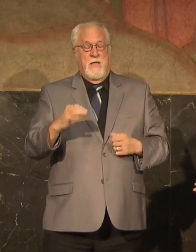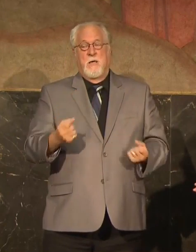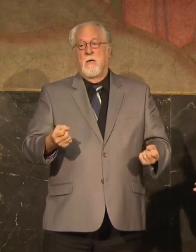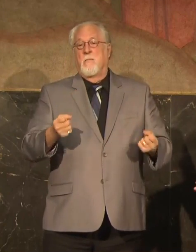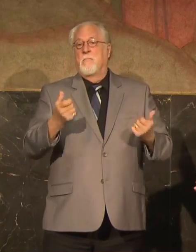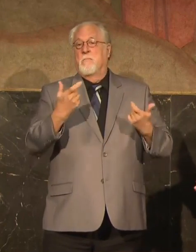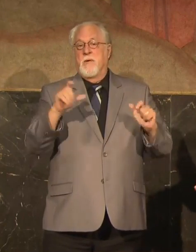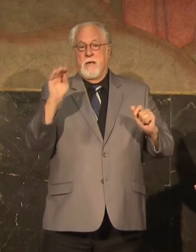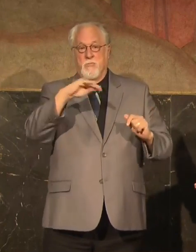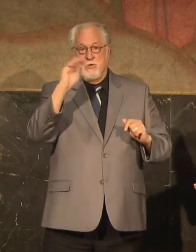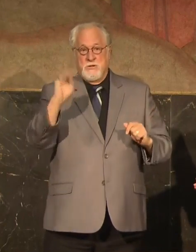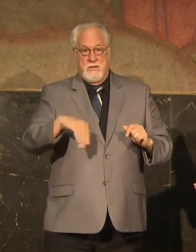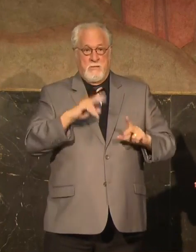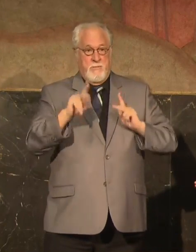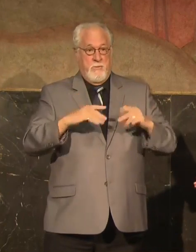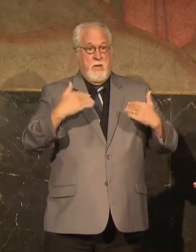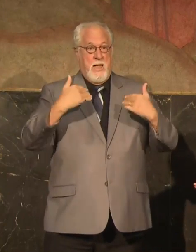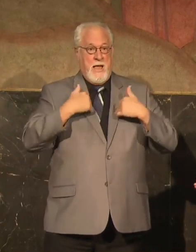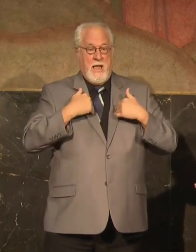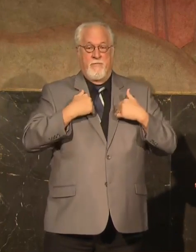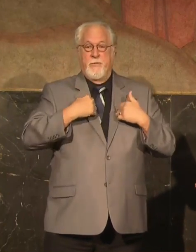the population that has it won't know that they have it.